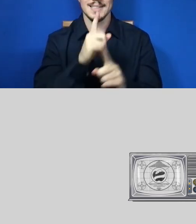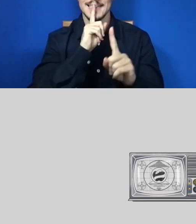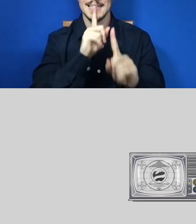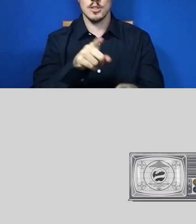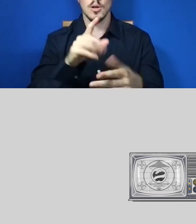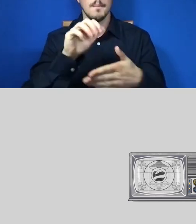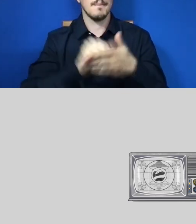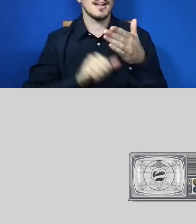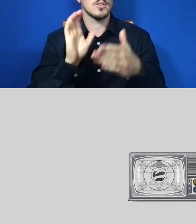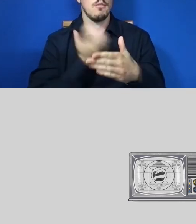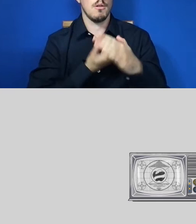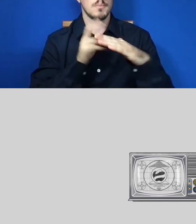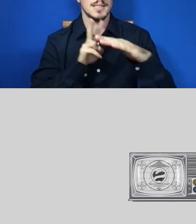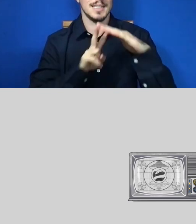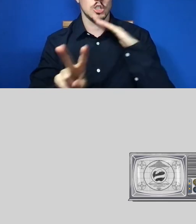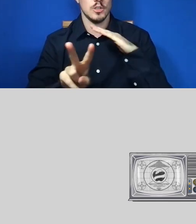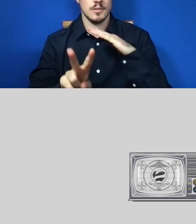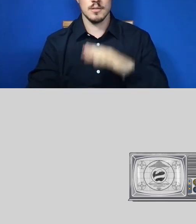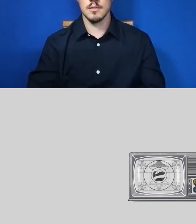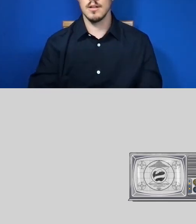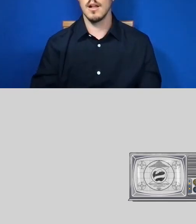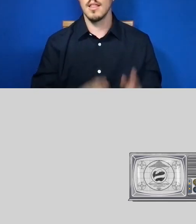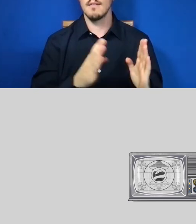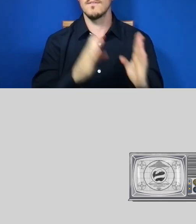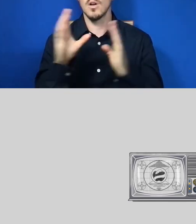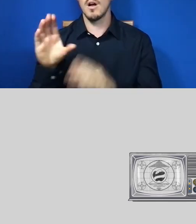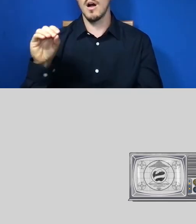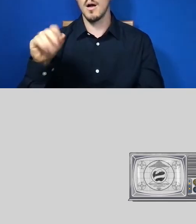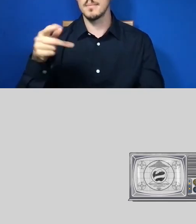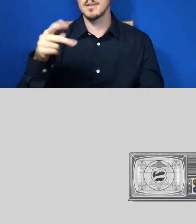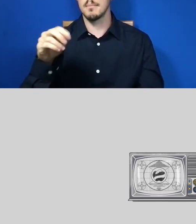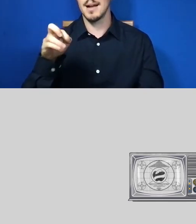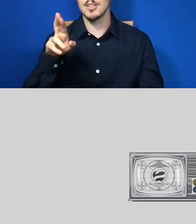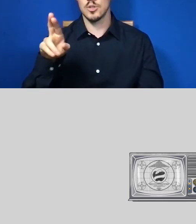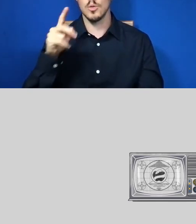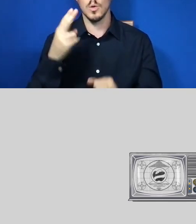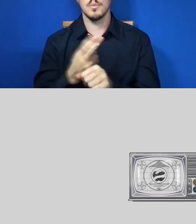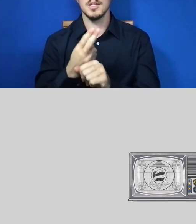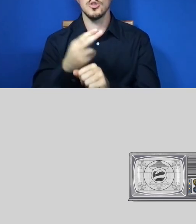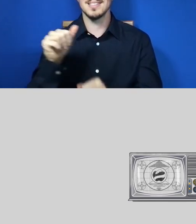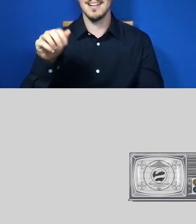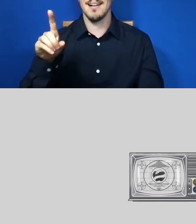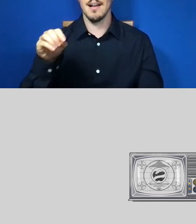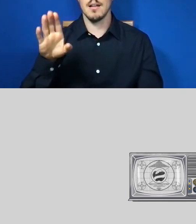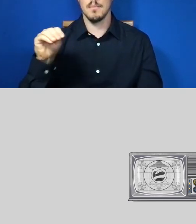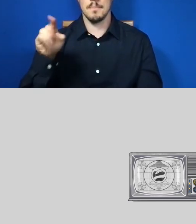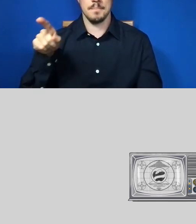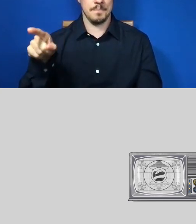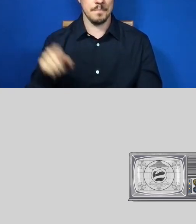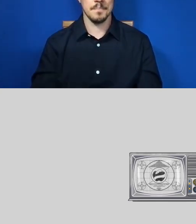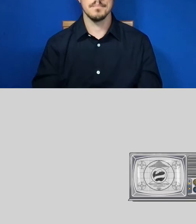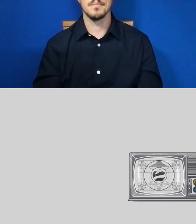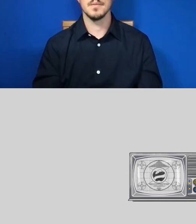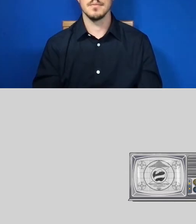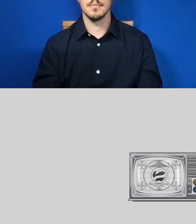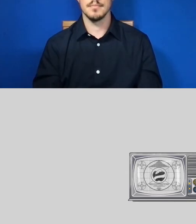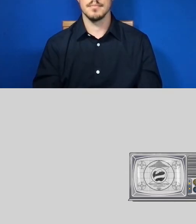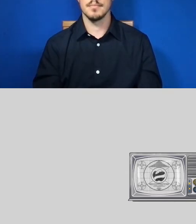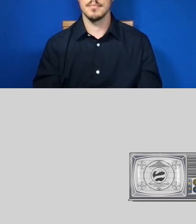minus our prediction. And for our optimizer, we'll be using the Adam Optimizer, which just replaces gradient descent.